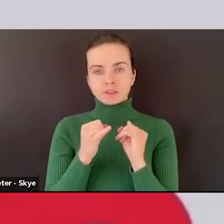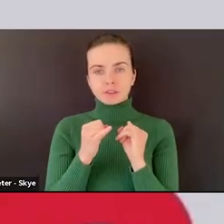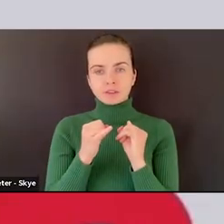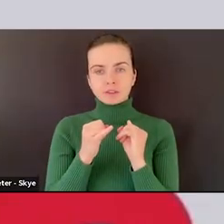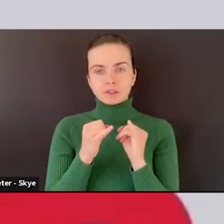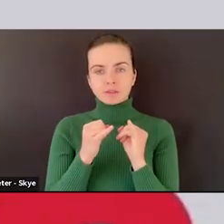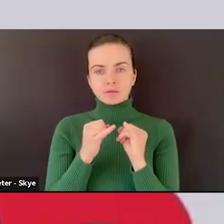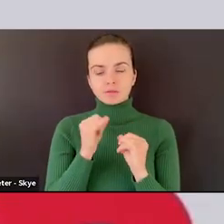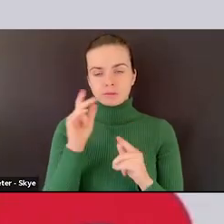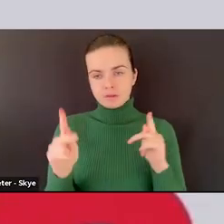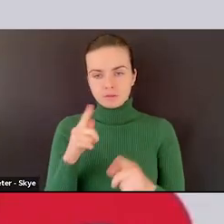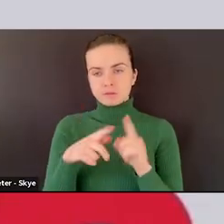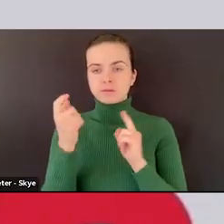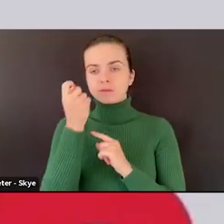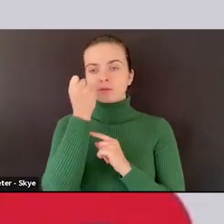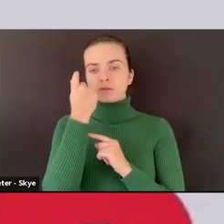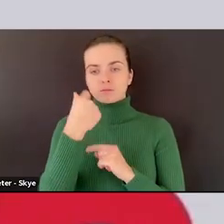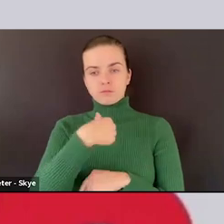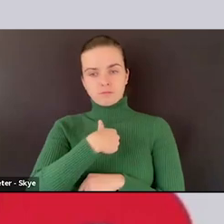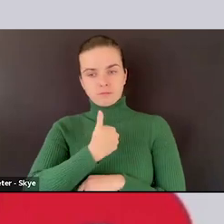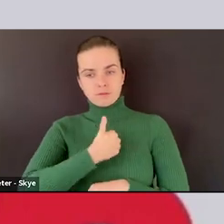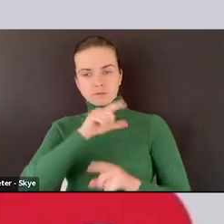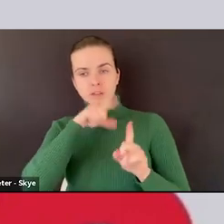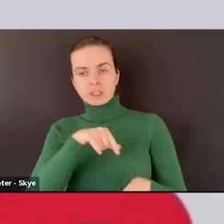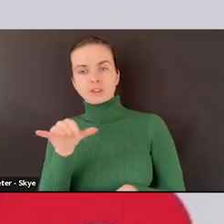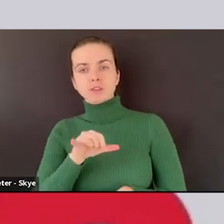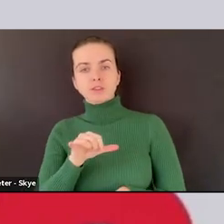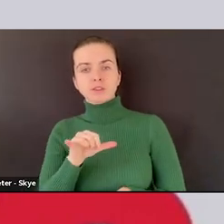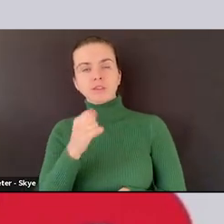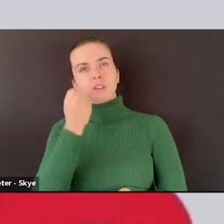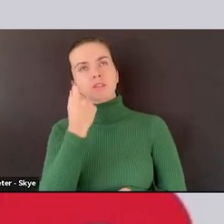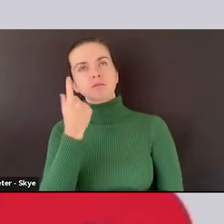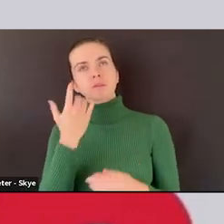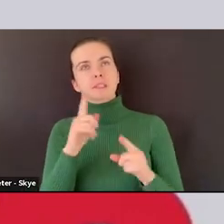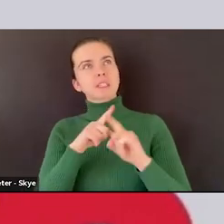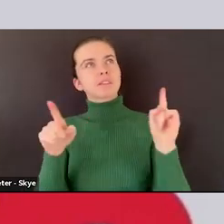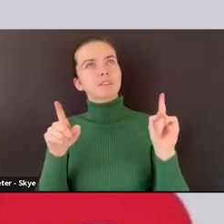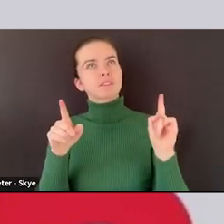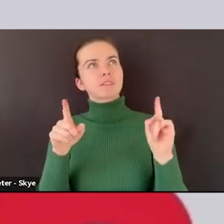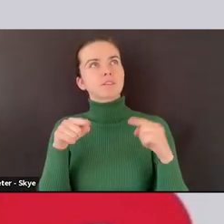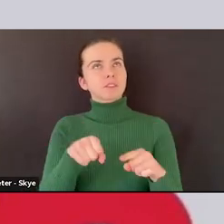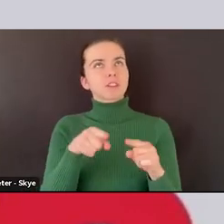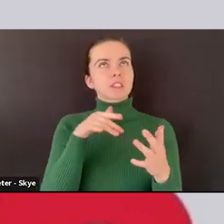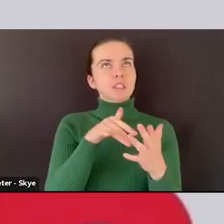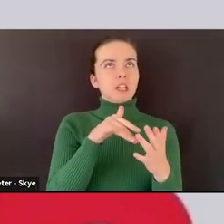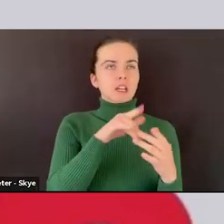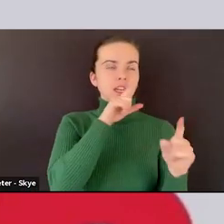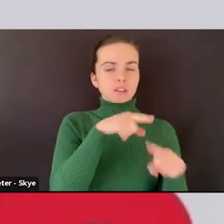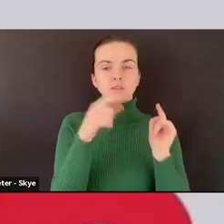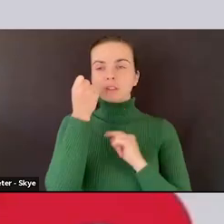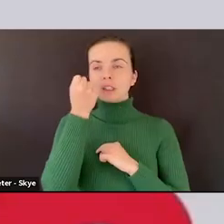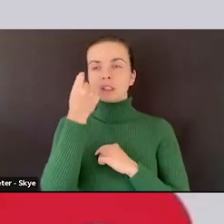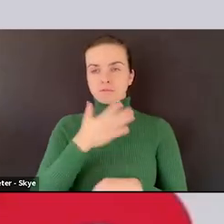but also that I had answered, and it may differ from what I said in this study. But this here,